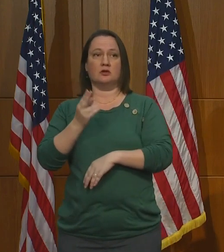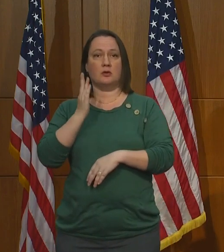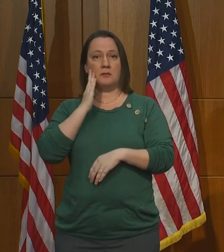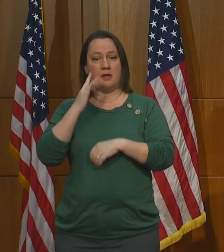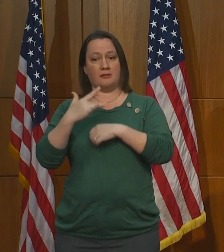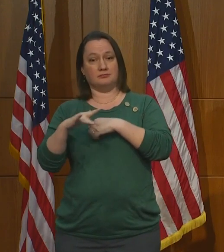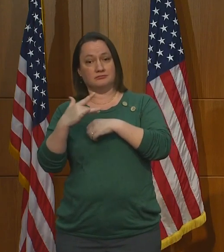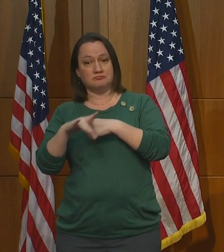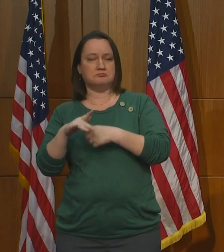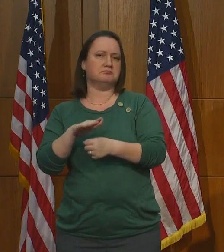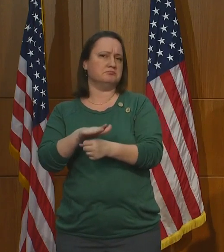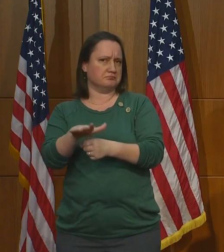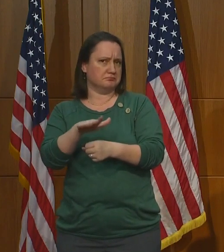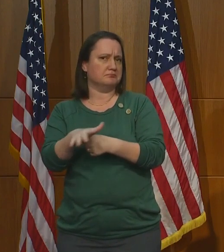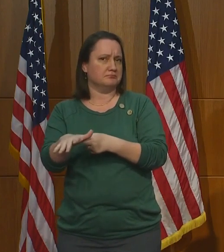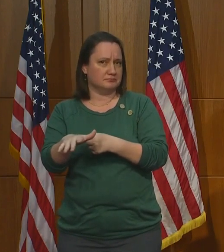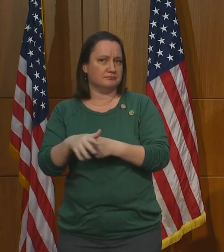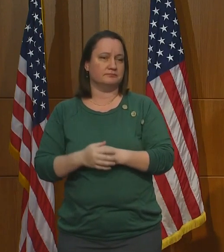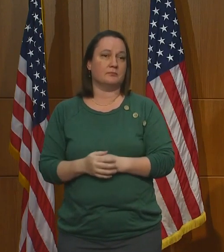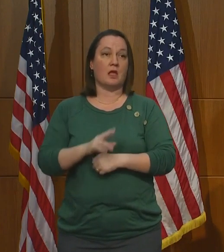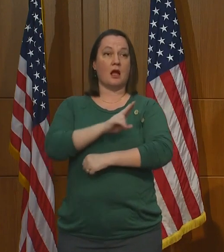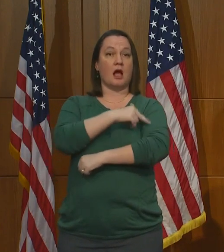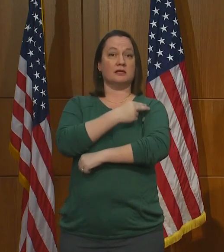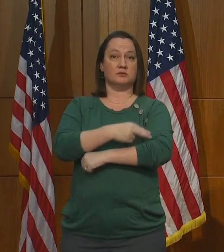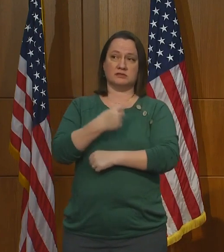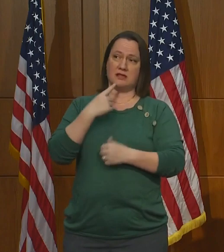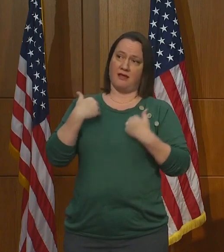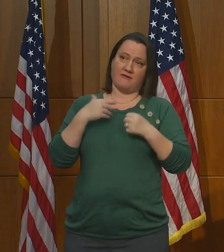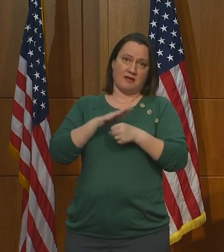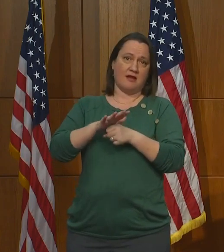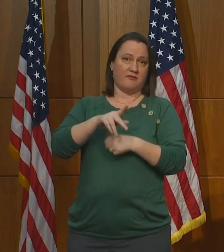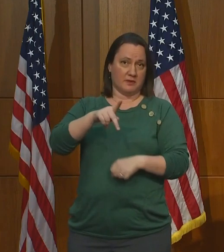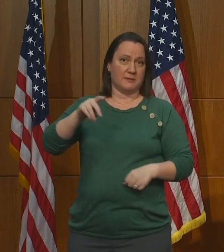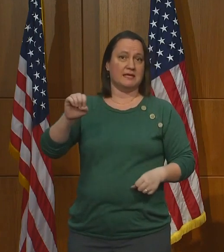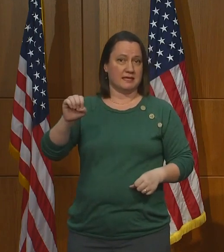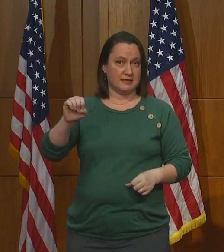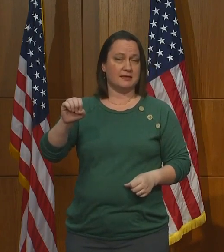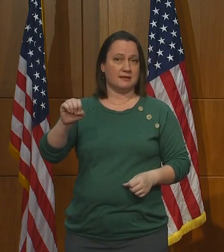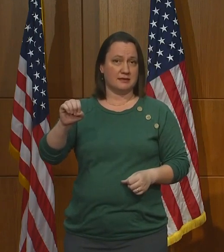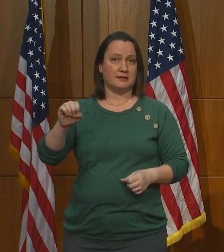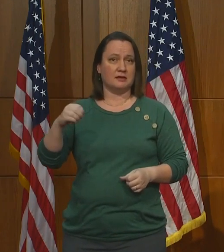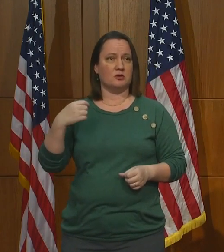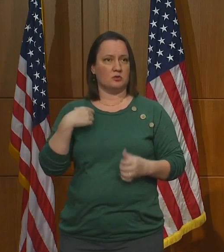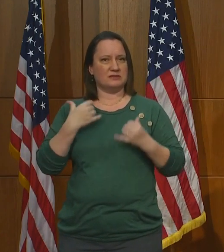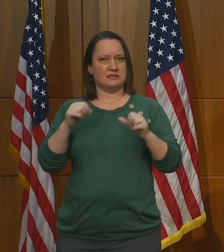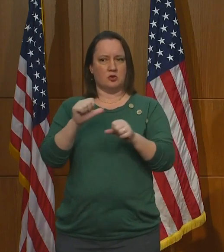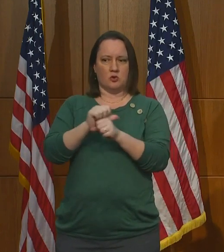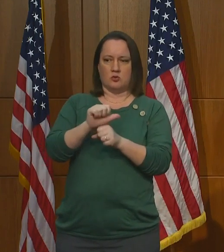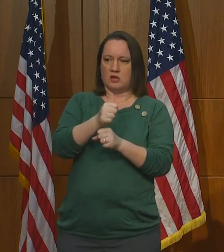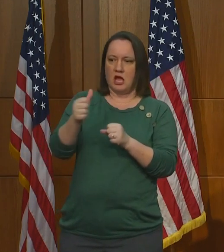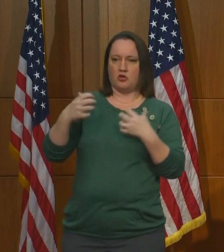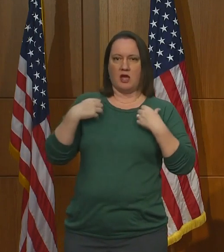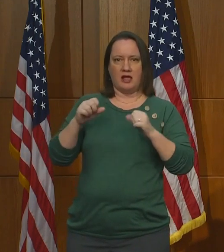HOSPITAL BED CAPACITY IS SUFFICIENT OUR HOSPITALS ALSO